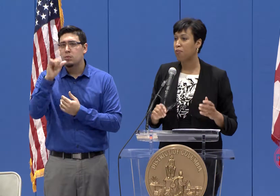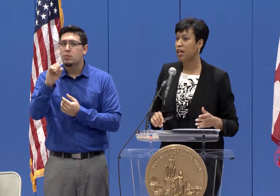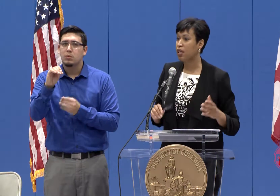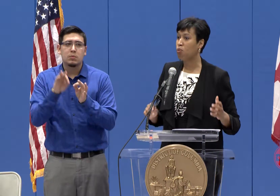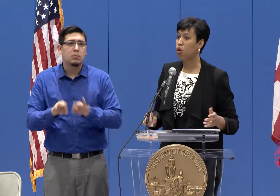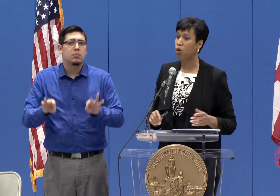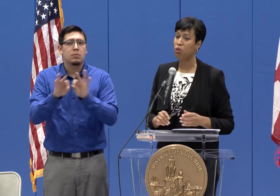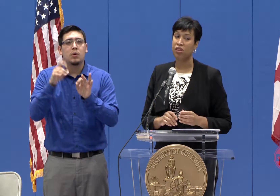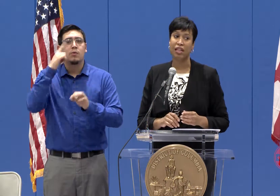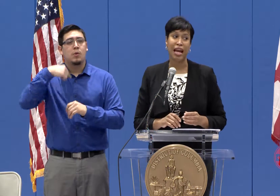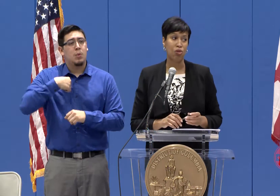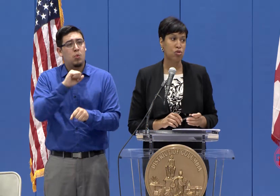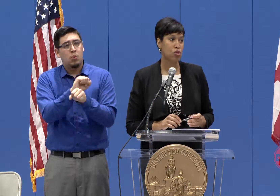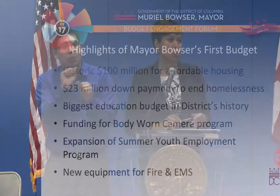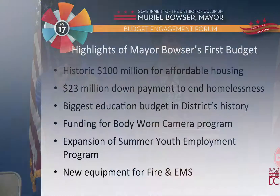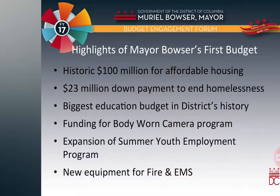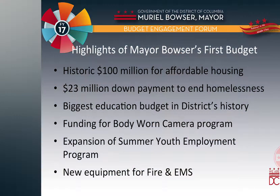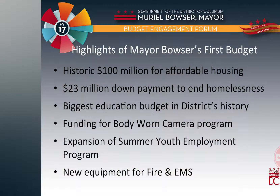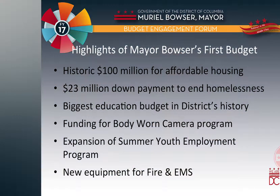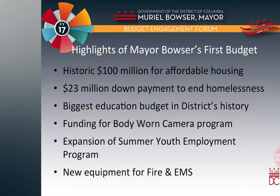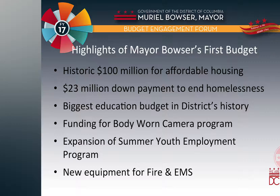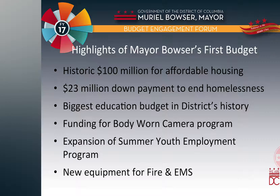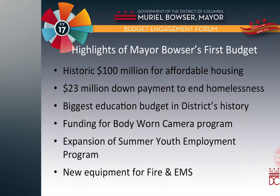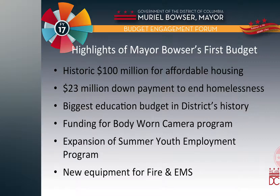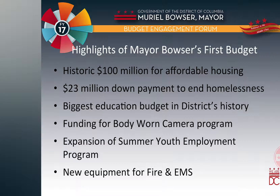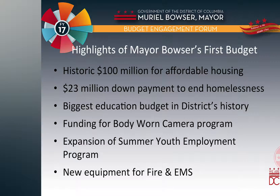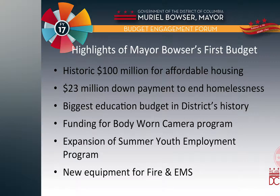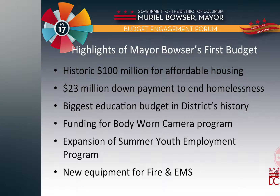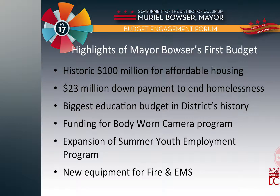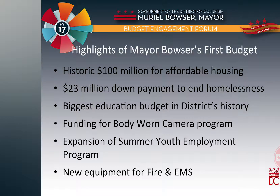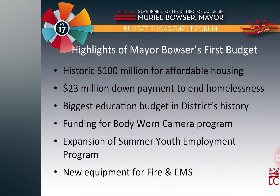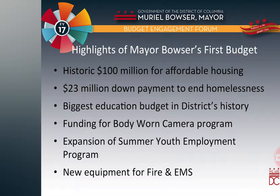FOR ME TO WORK WITH THE COUNCIL TO INVEST IN A BODY WORN CAMERA